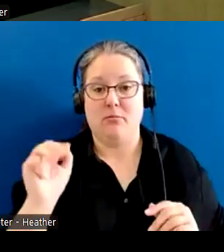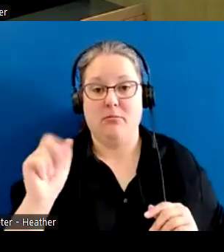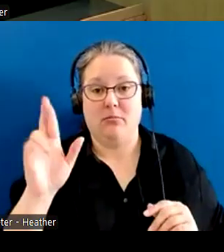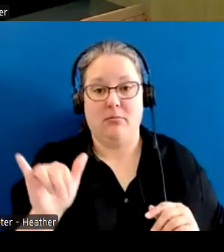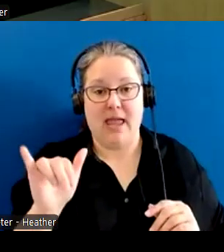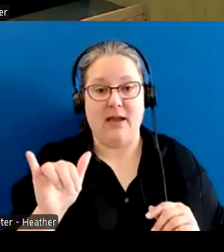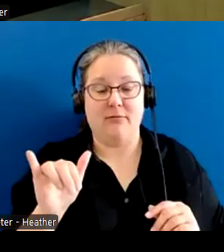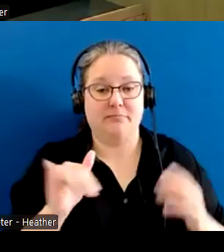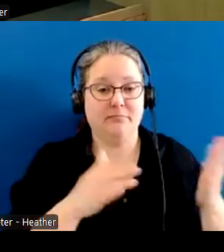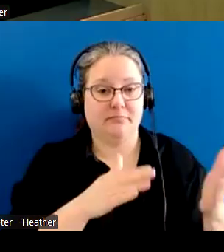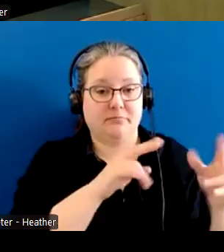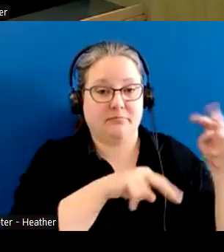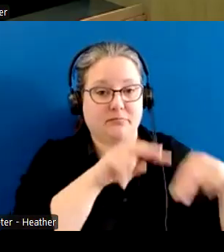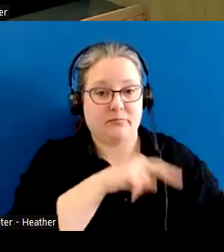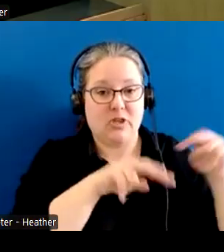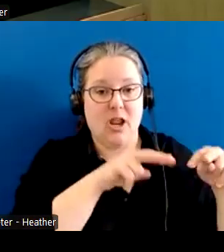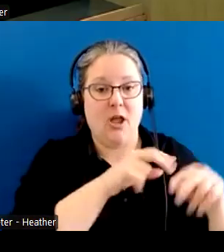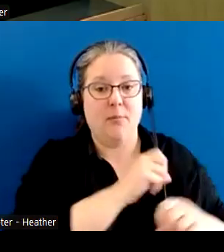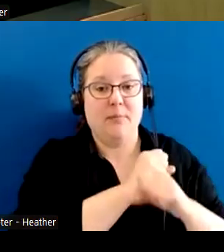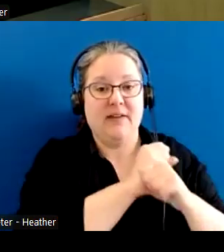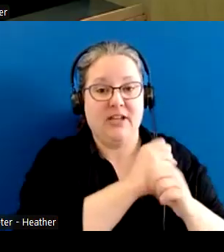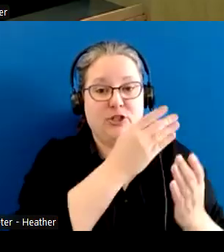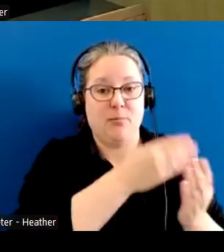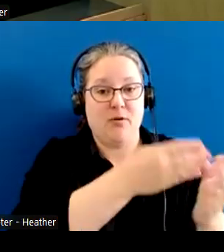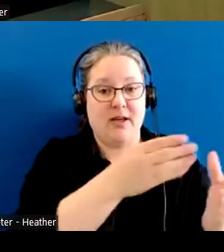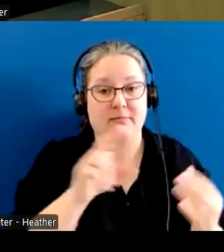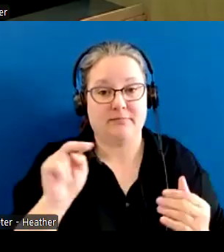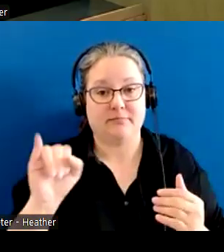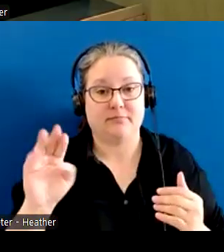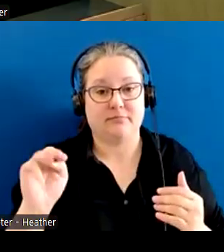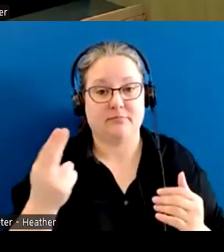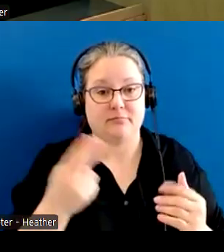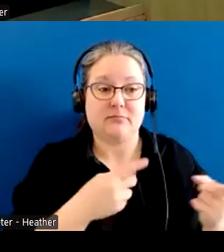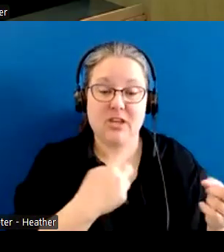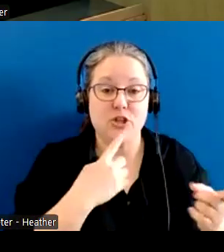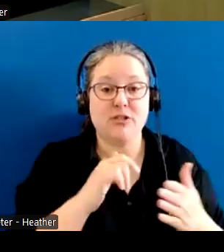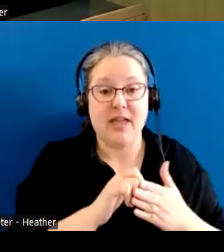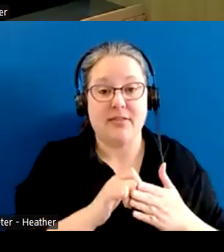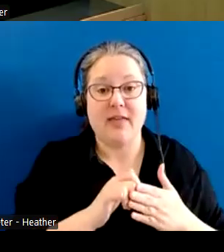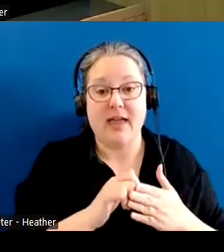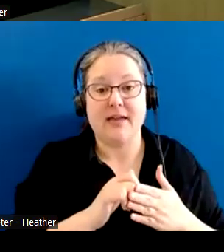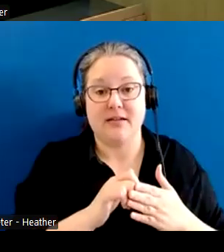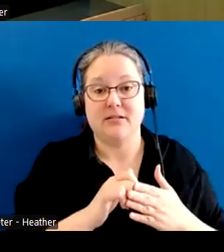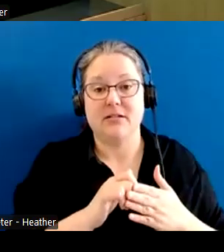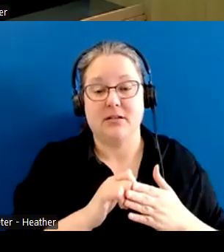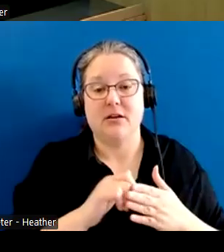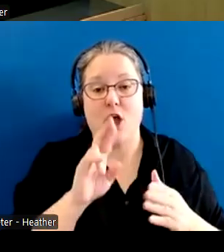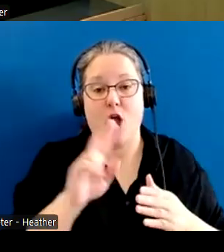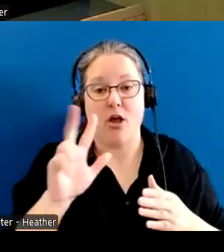prevention portfolio at NIMH uh basically said you know pointed out the R34 the pilot mechanism